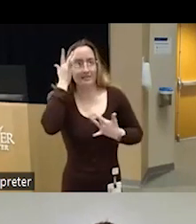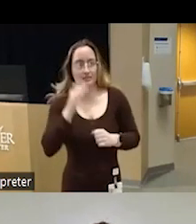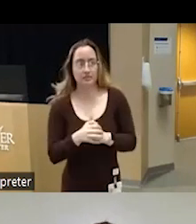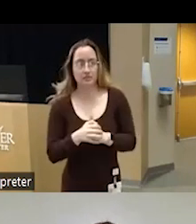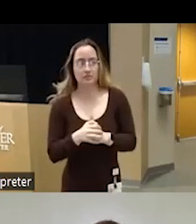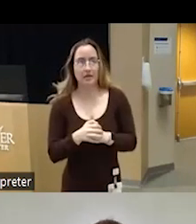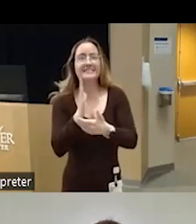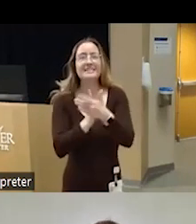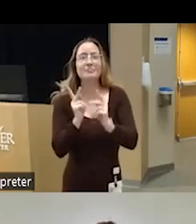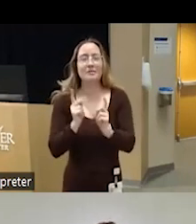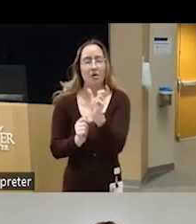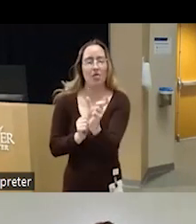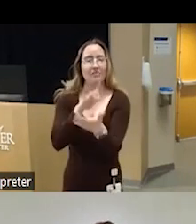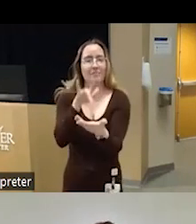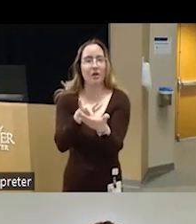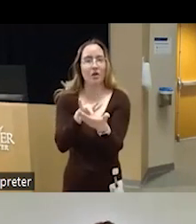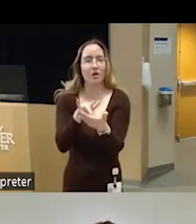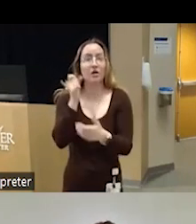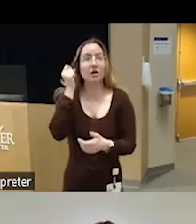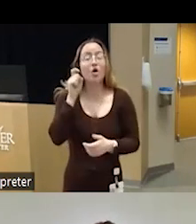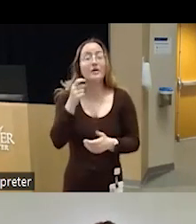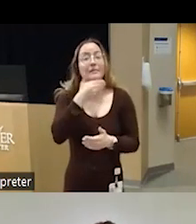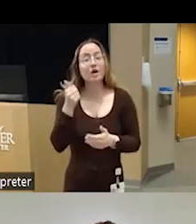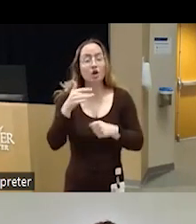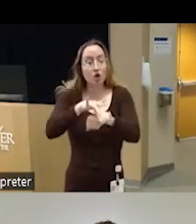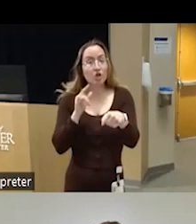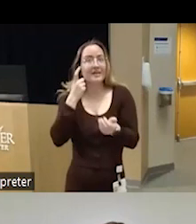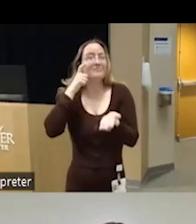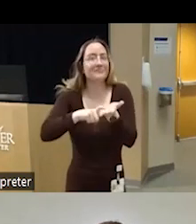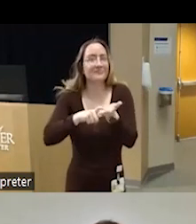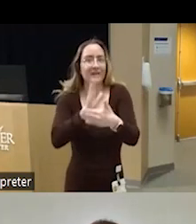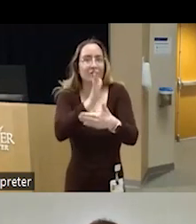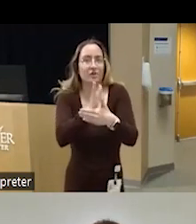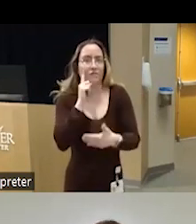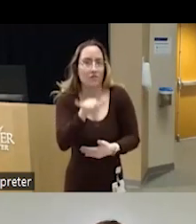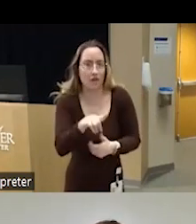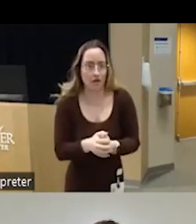That means we need early recognition of mental disorders in intervention for that and we need early recognition and